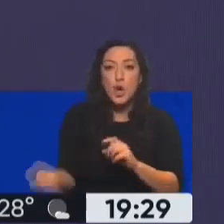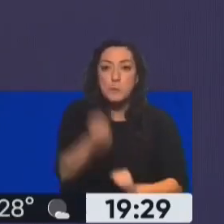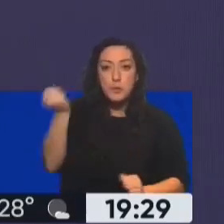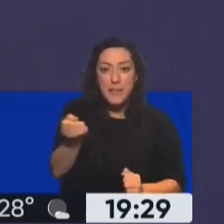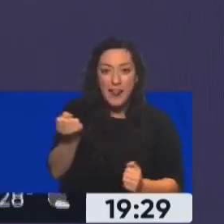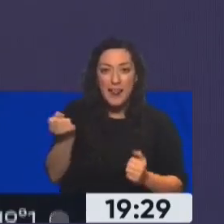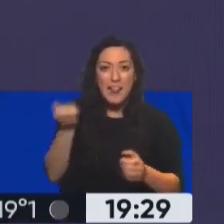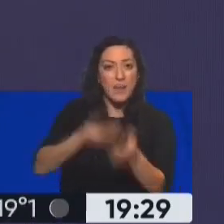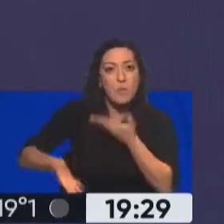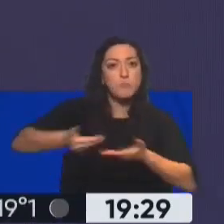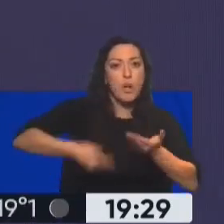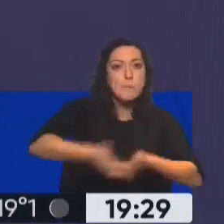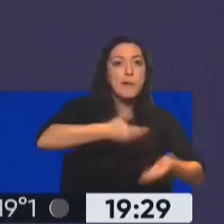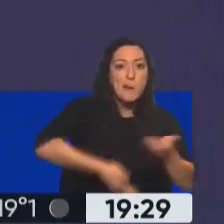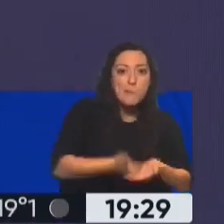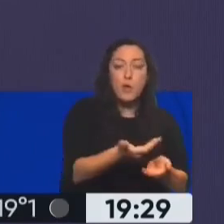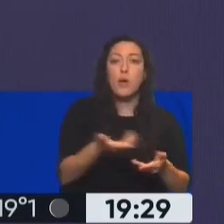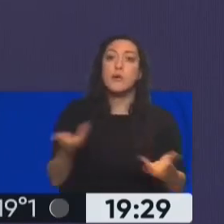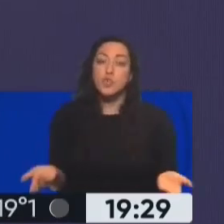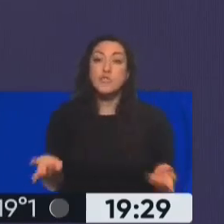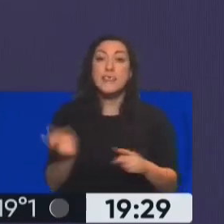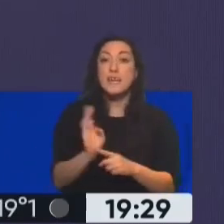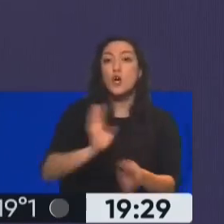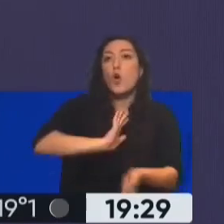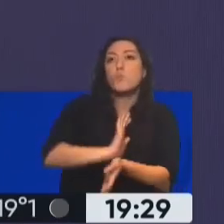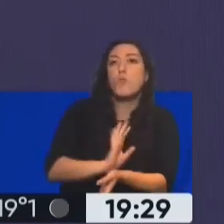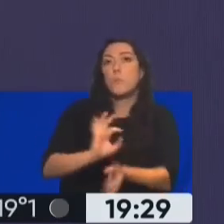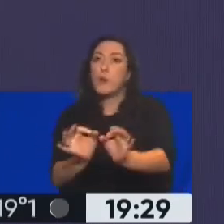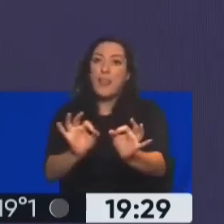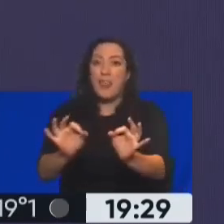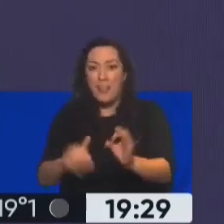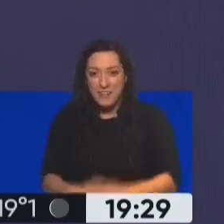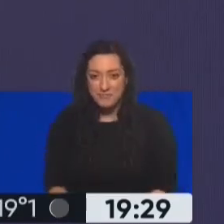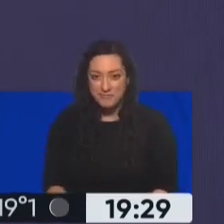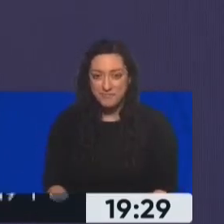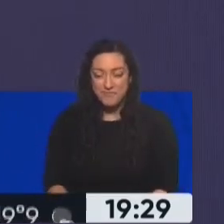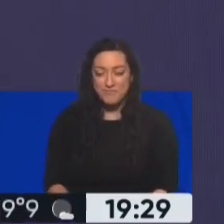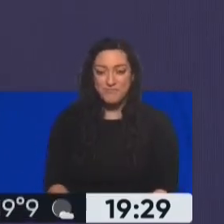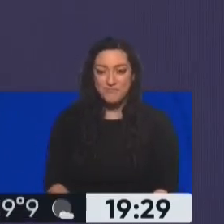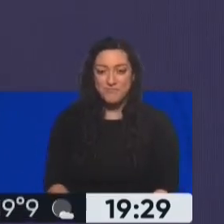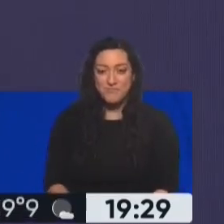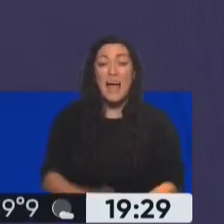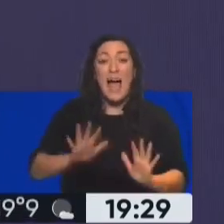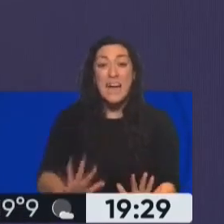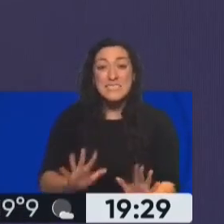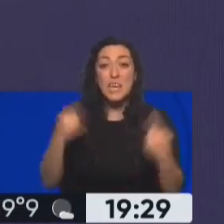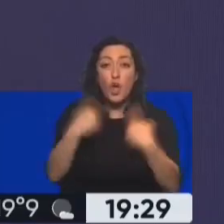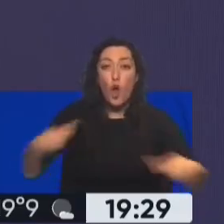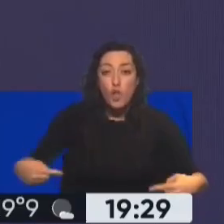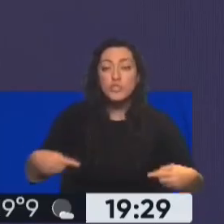Then, later, we became the currency. So, we have different types of currencies.